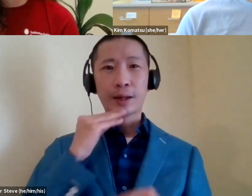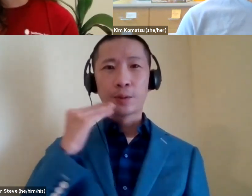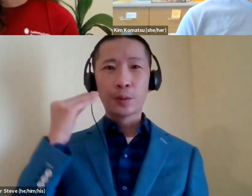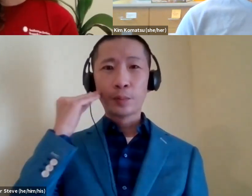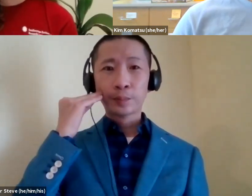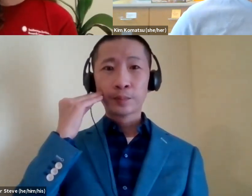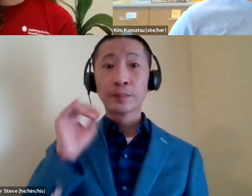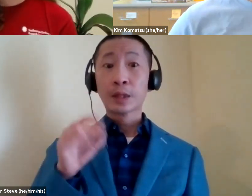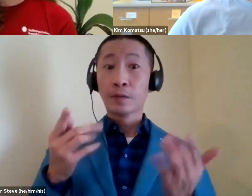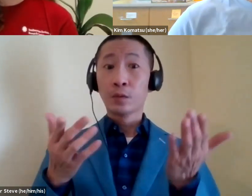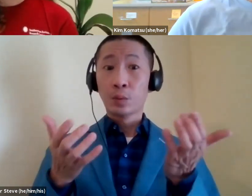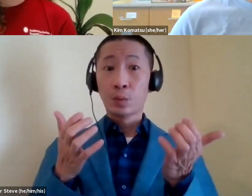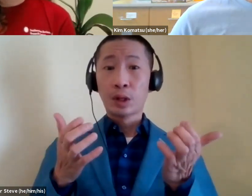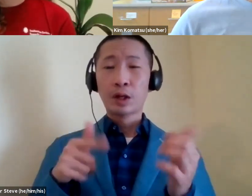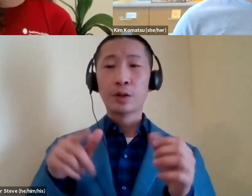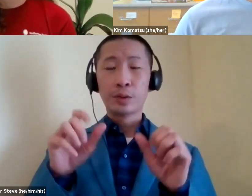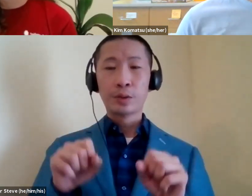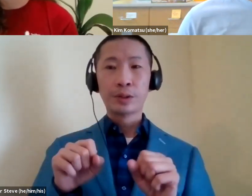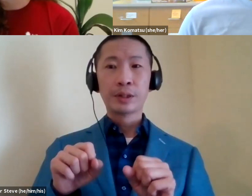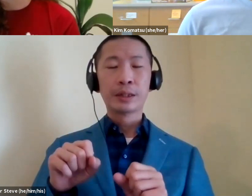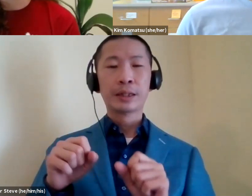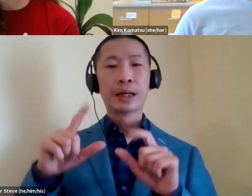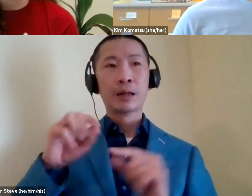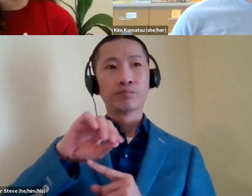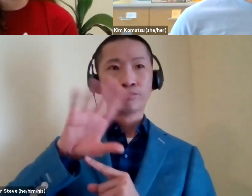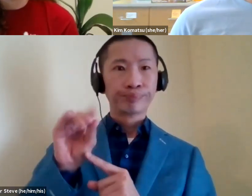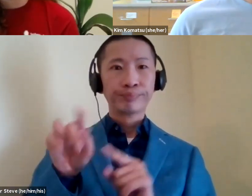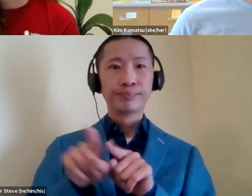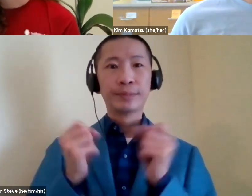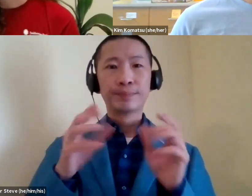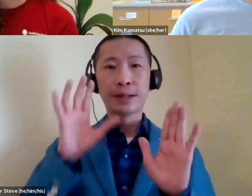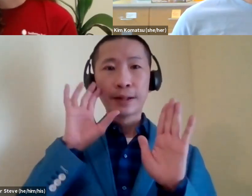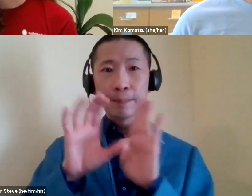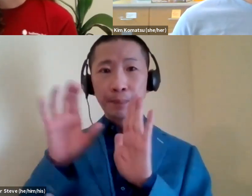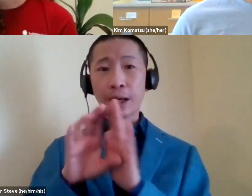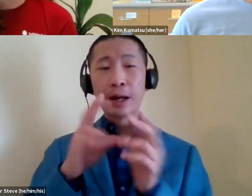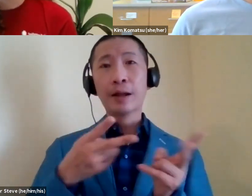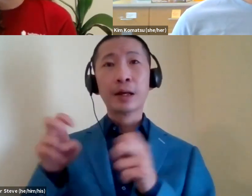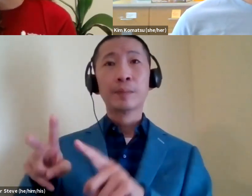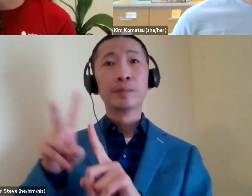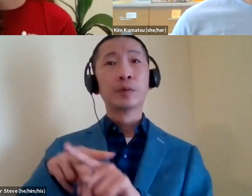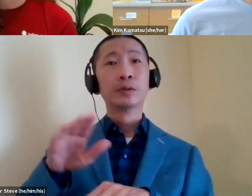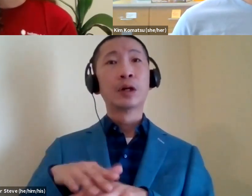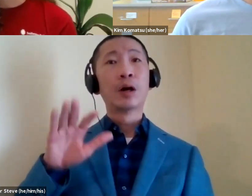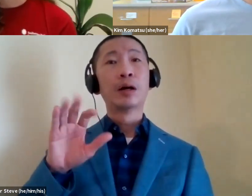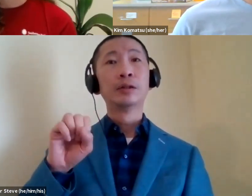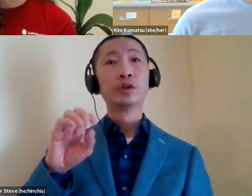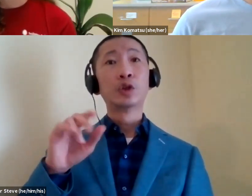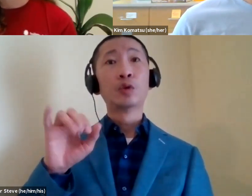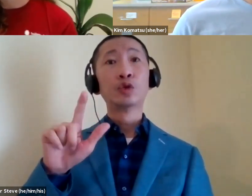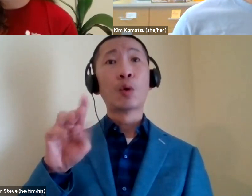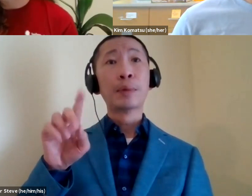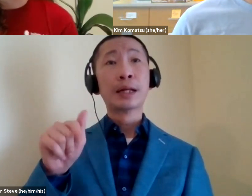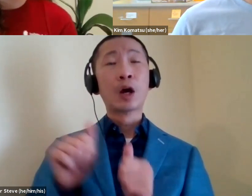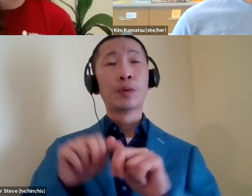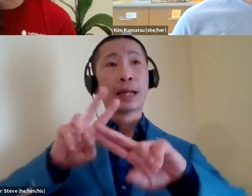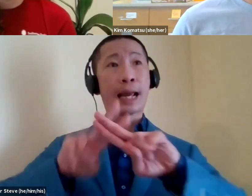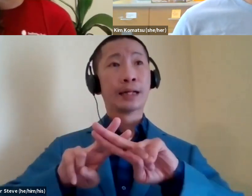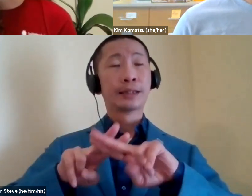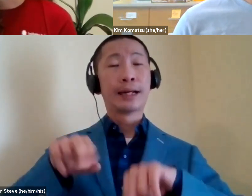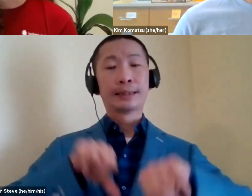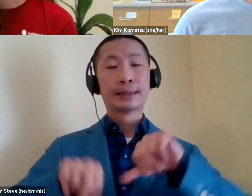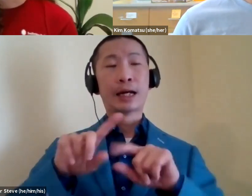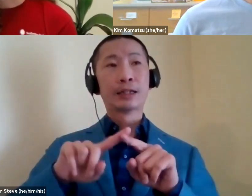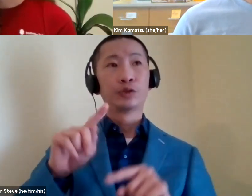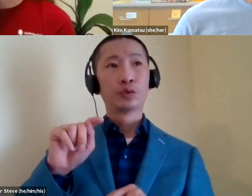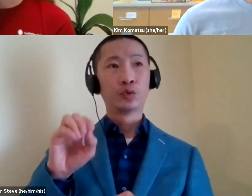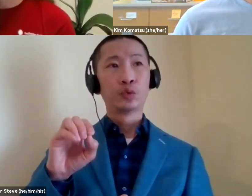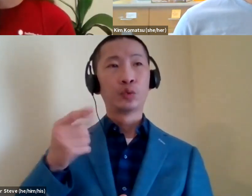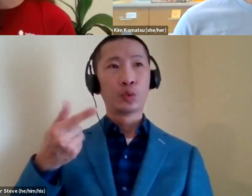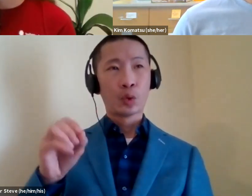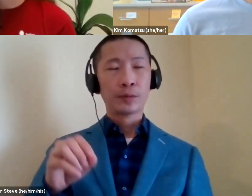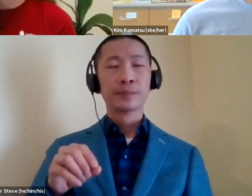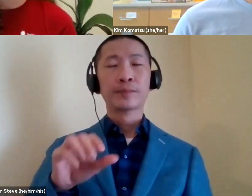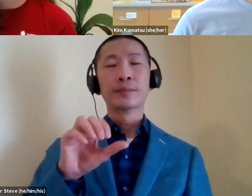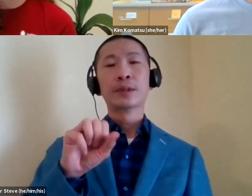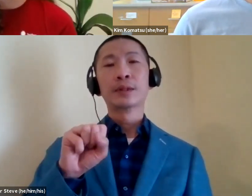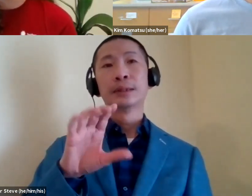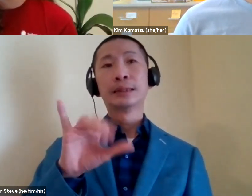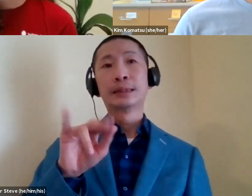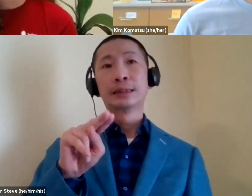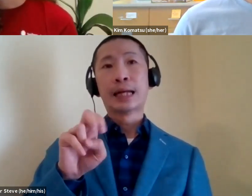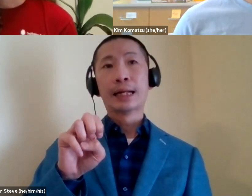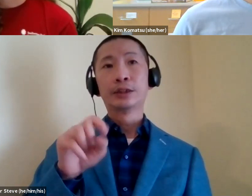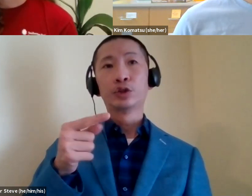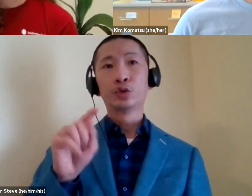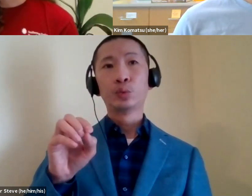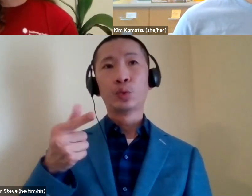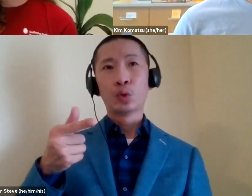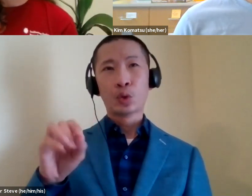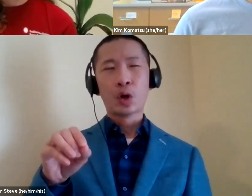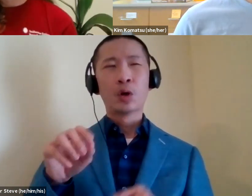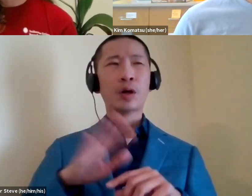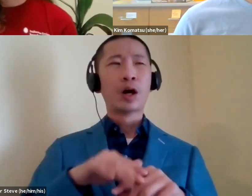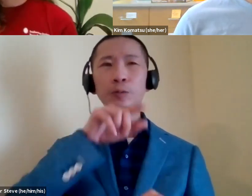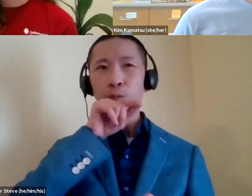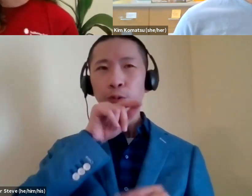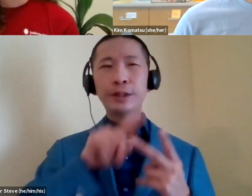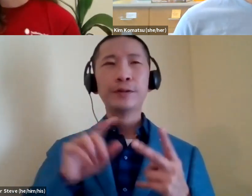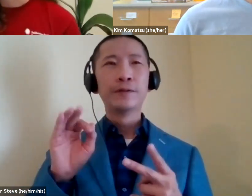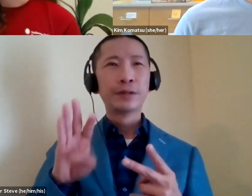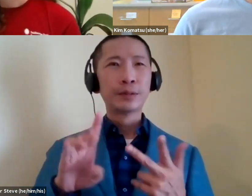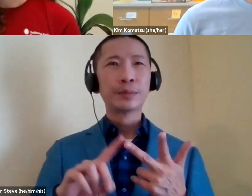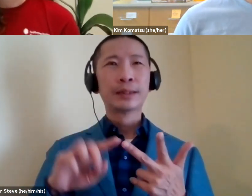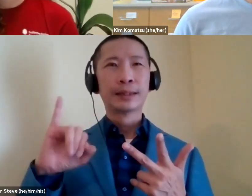Emily Borger: So if you want feel free to take as many pictures, as we go along and post it on social media with our #sciencetogo. Once again that's #sciencetogo. You can post this on Twitter, Facebook, or Instagram.